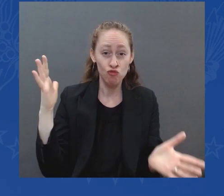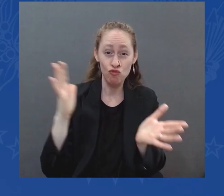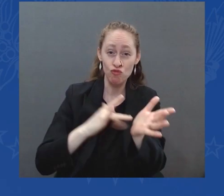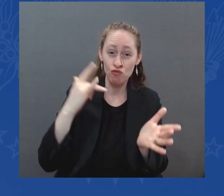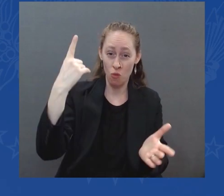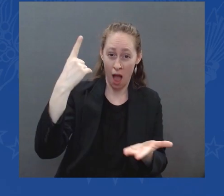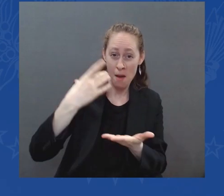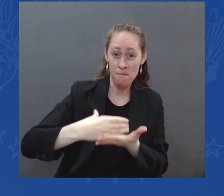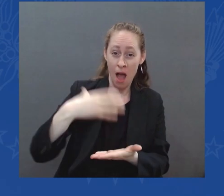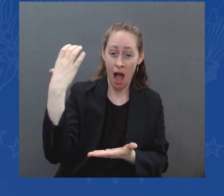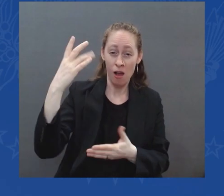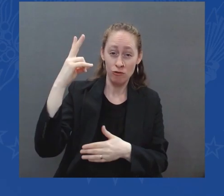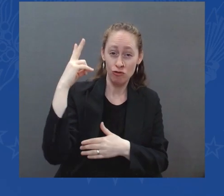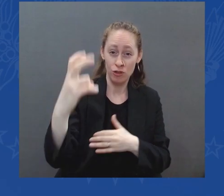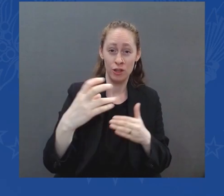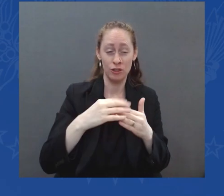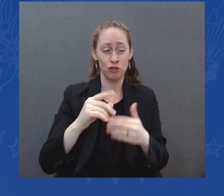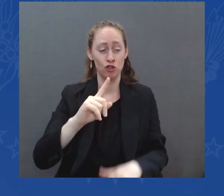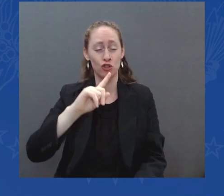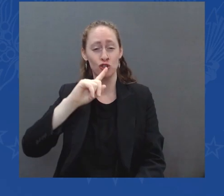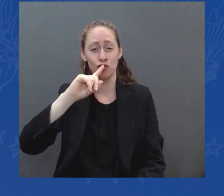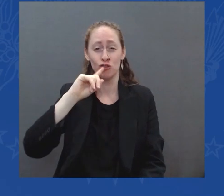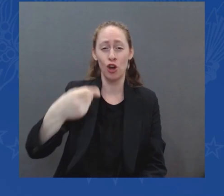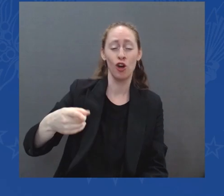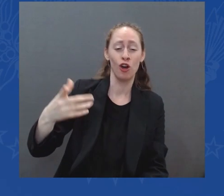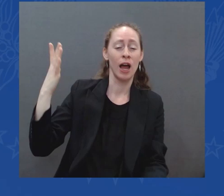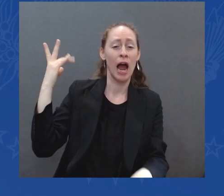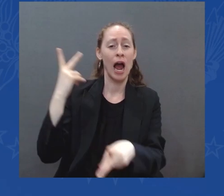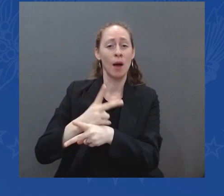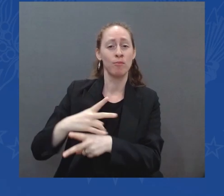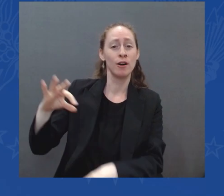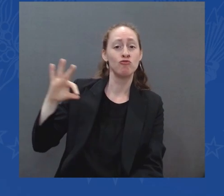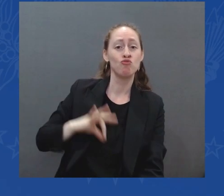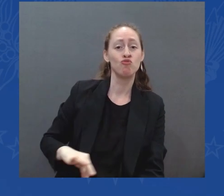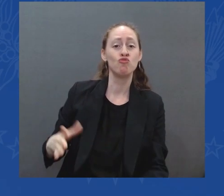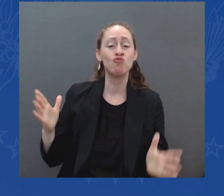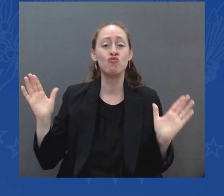Enough of lavishing excessive profits on investors and payouts